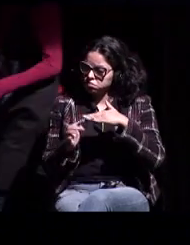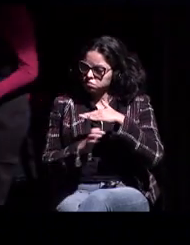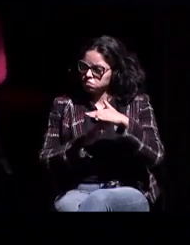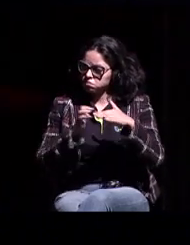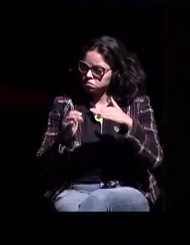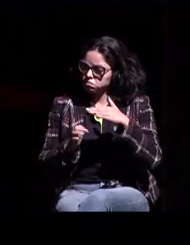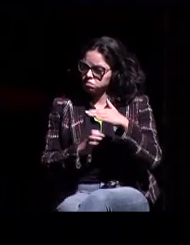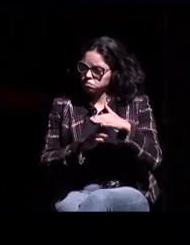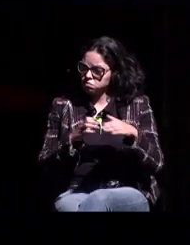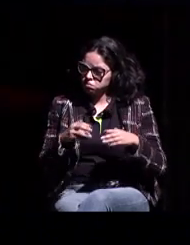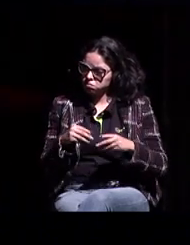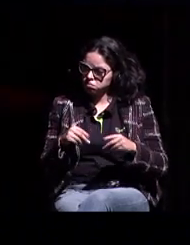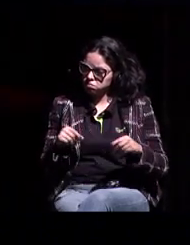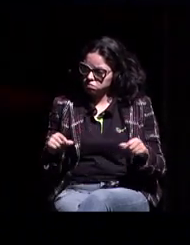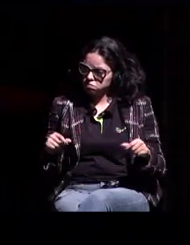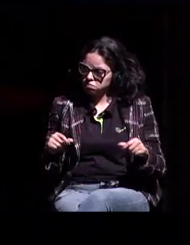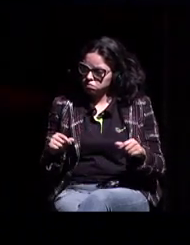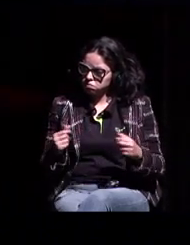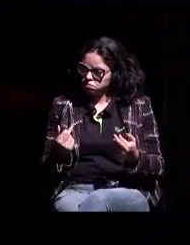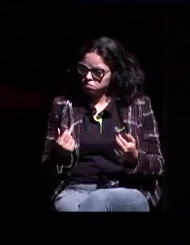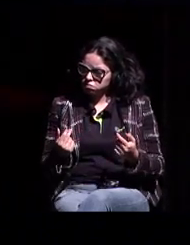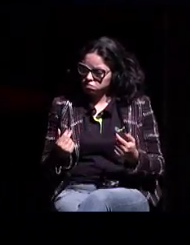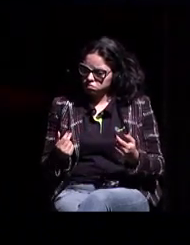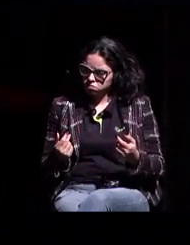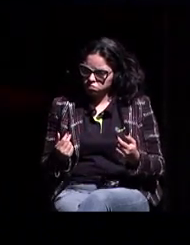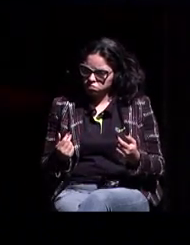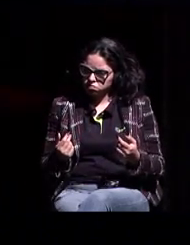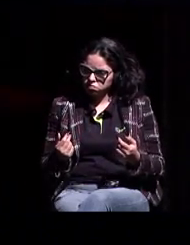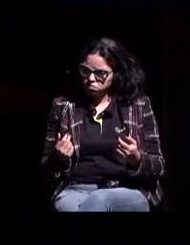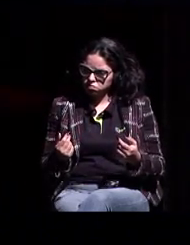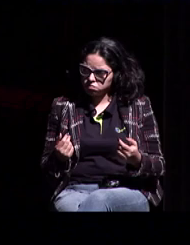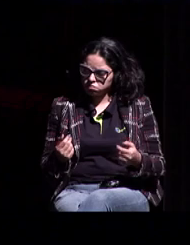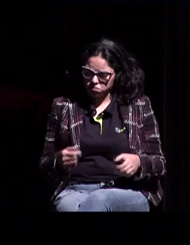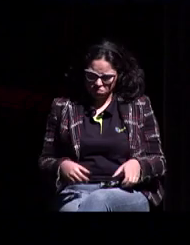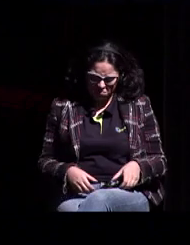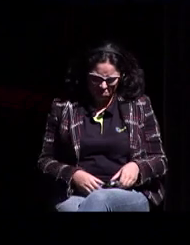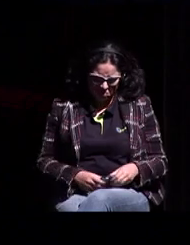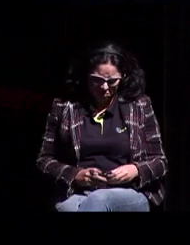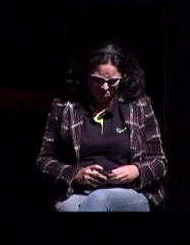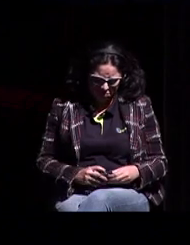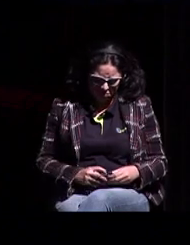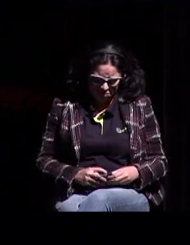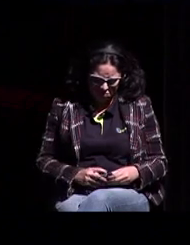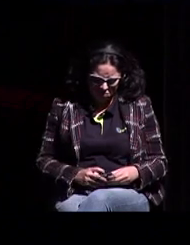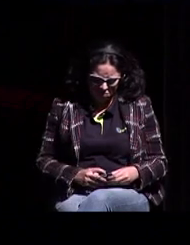The same as we discussed earlier today: the “touristphobia” concept. A concept that is not worth much discussing